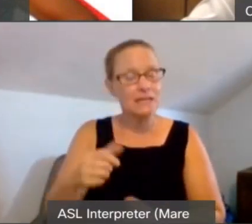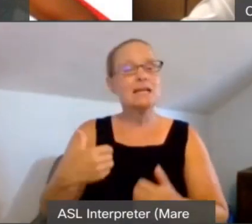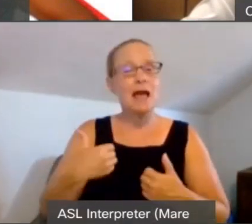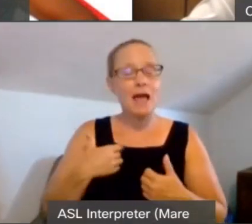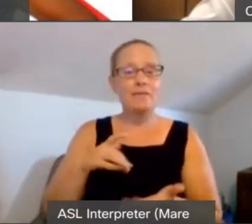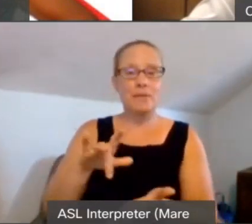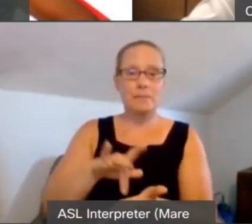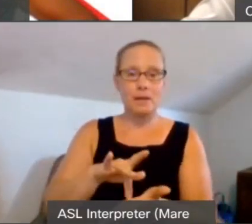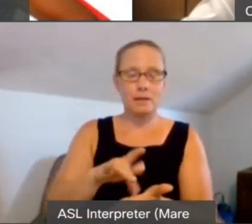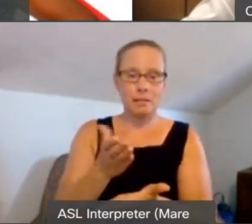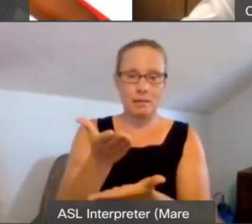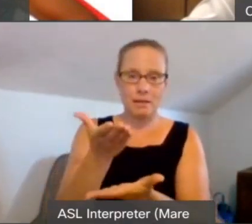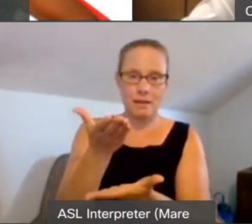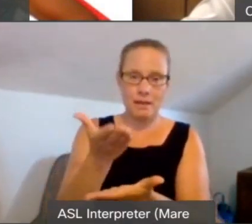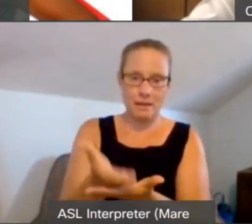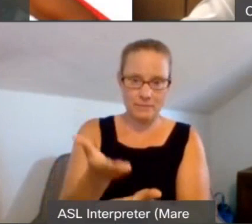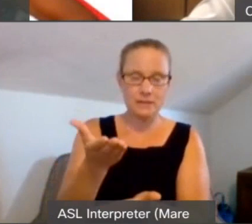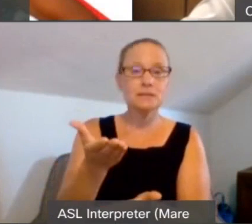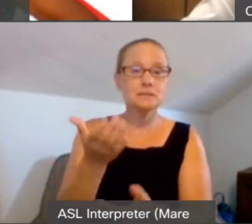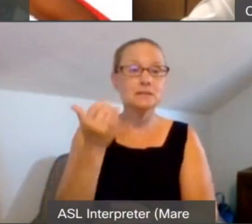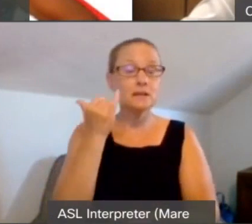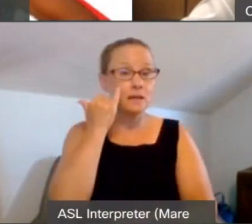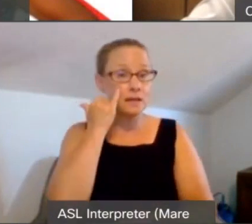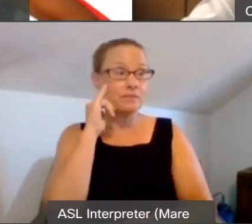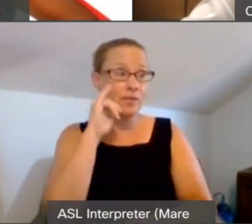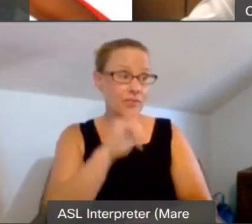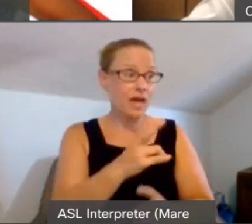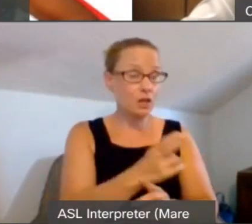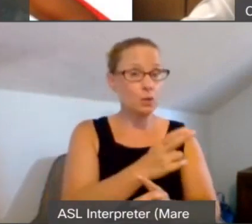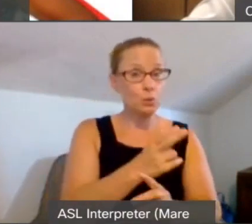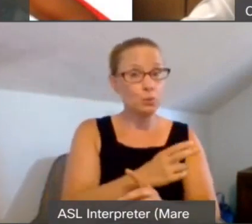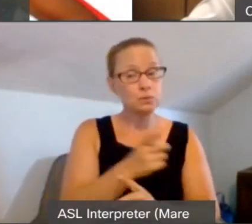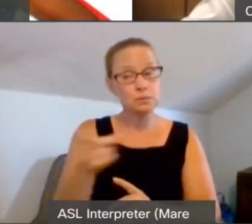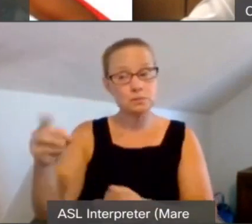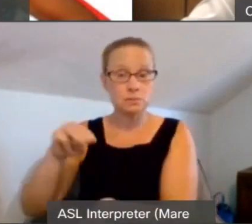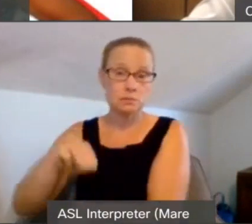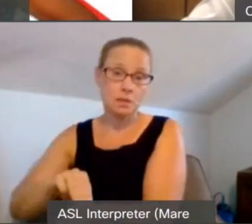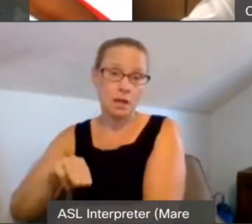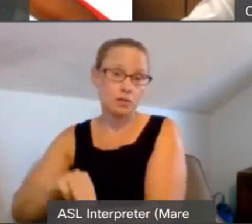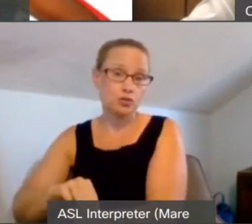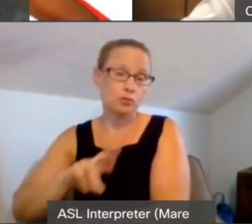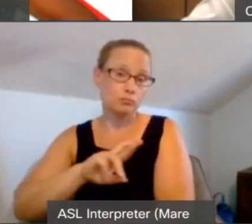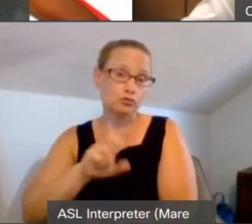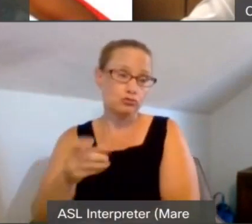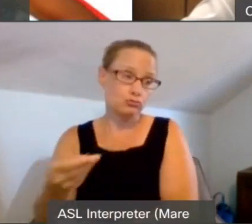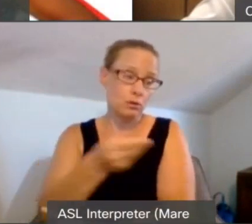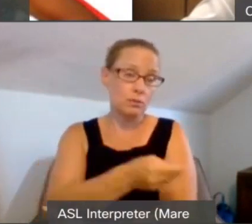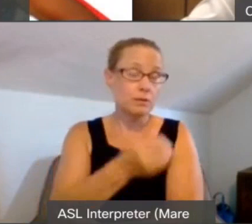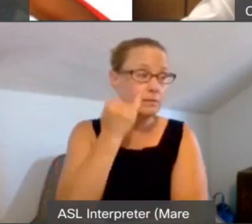of whether this is medically indicated. If somebody has their own you know certification elsewhere